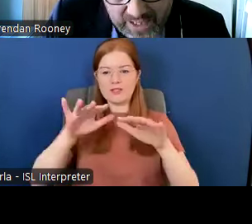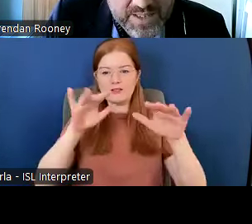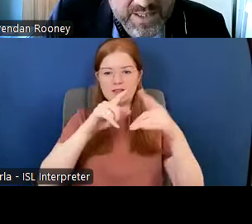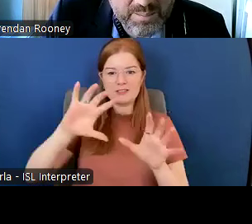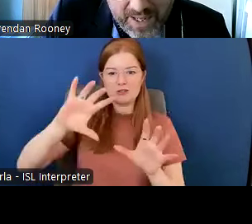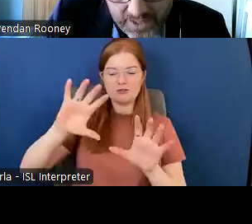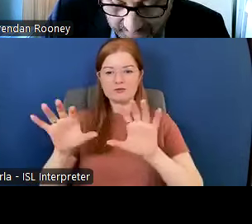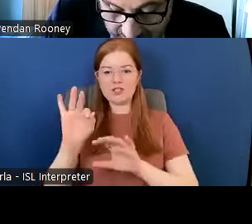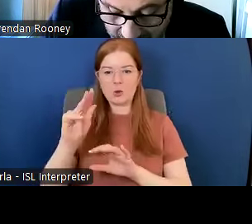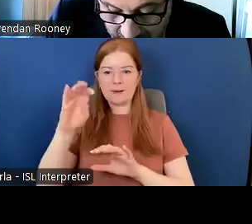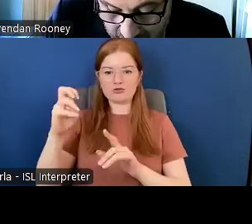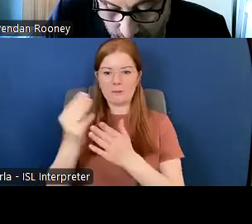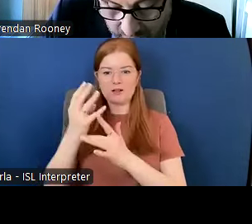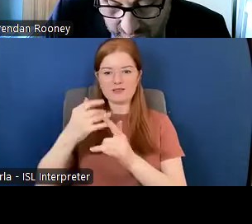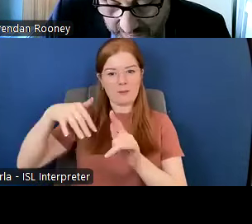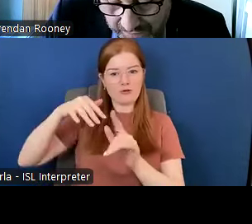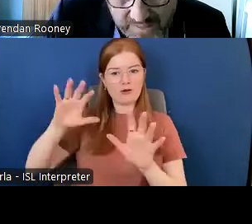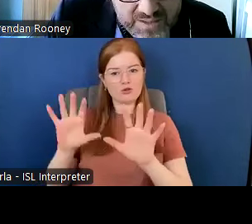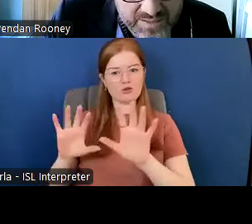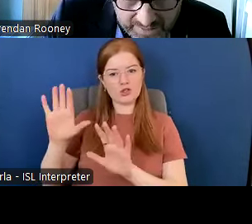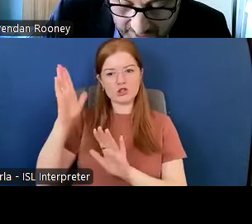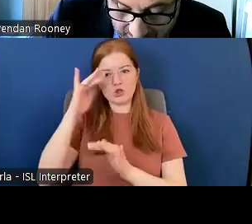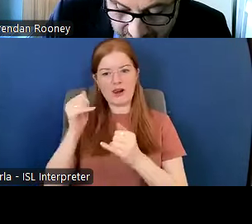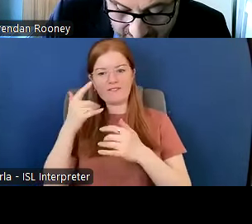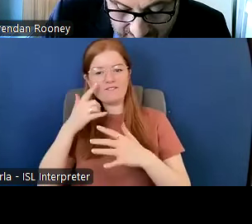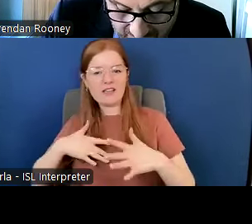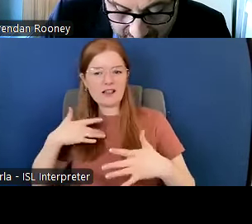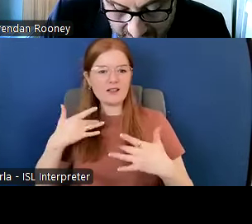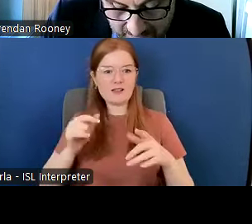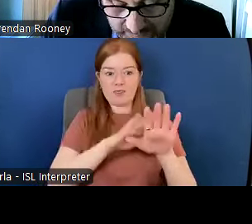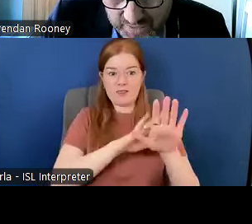elements in the background to approximate fields on the left hand side and pillows